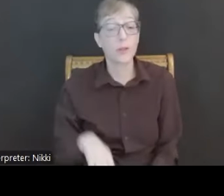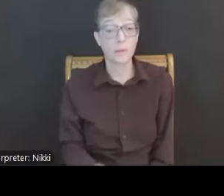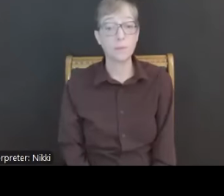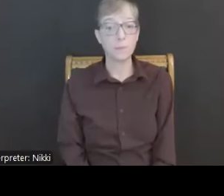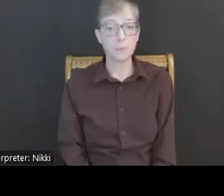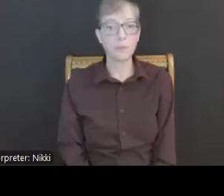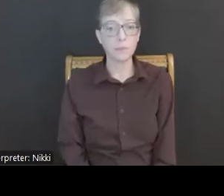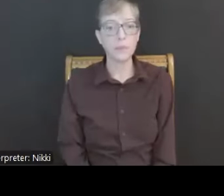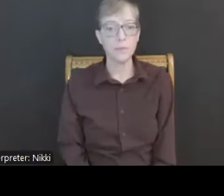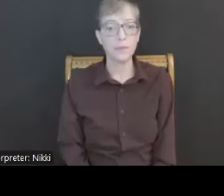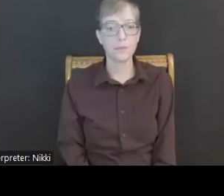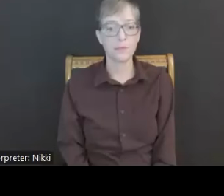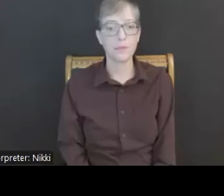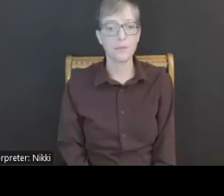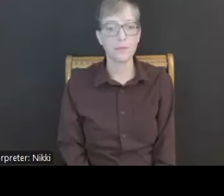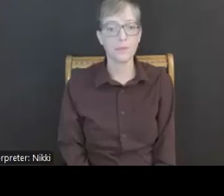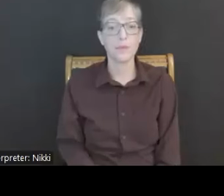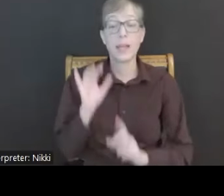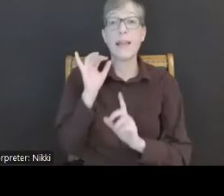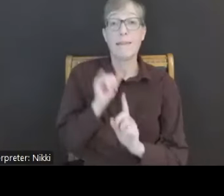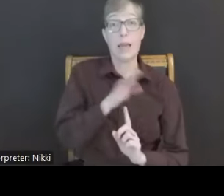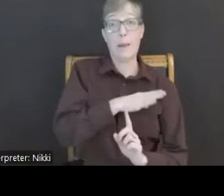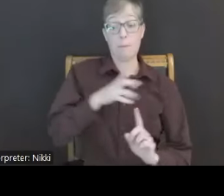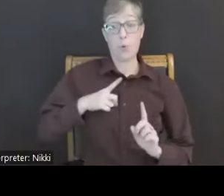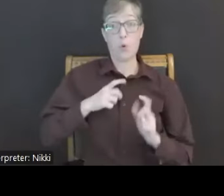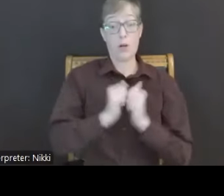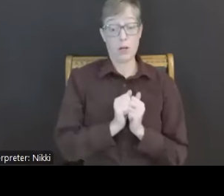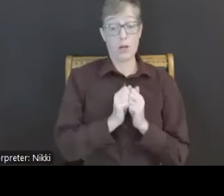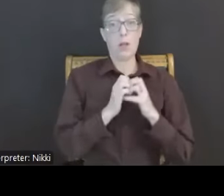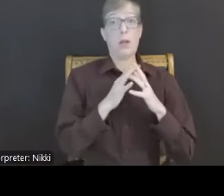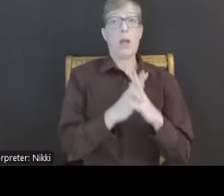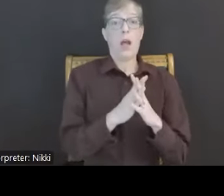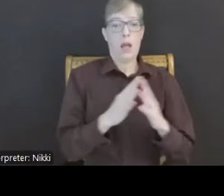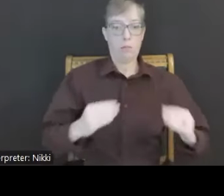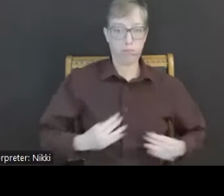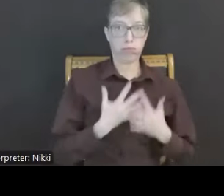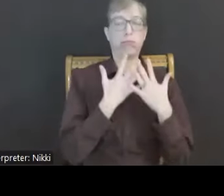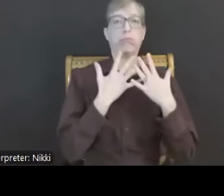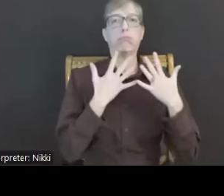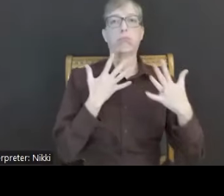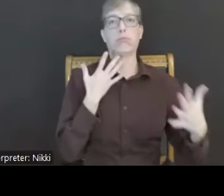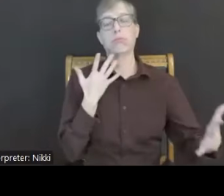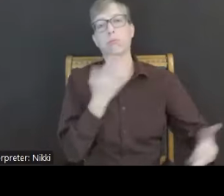energized by that then we had the death of George Floyd which made everybody feel like they need to